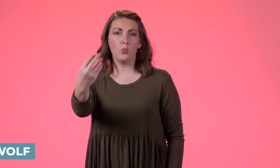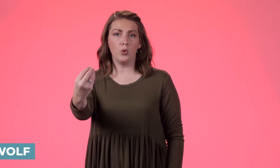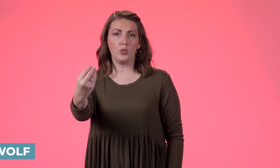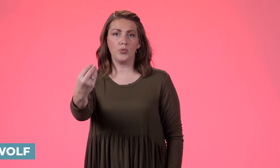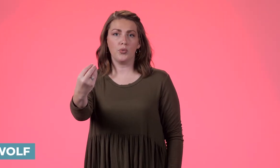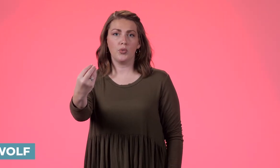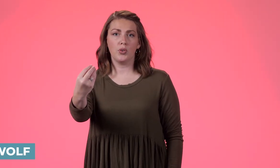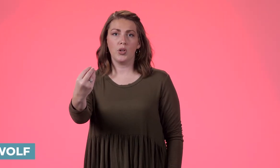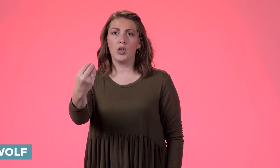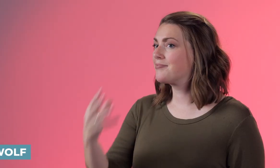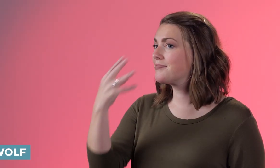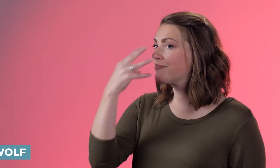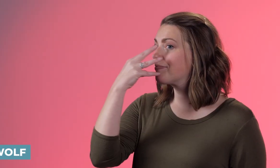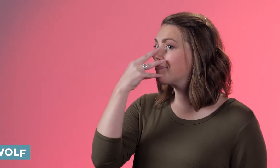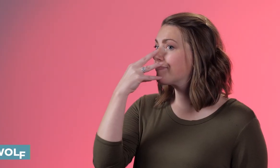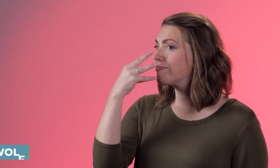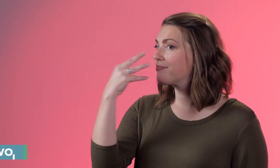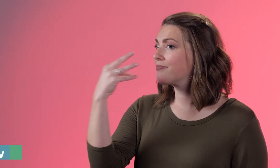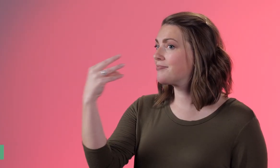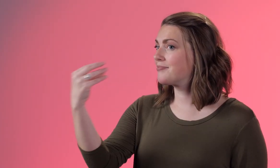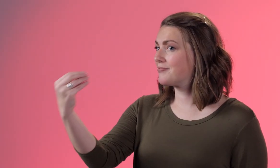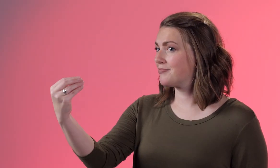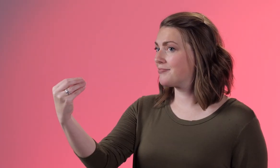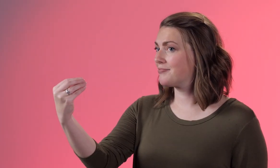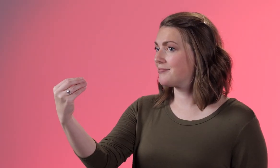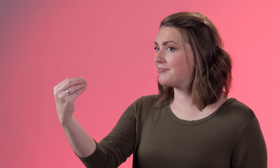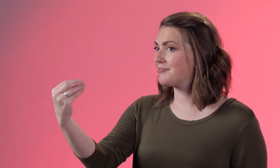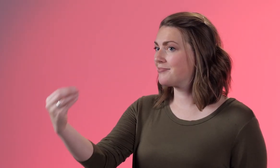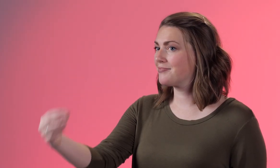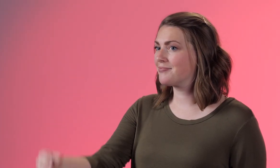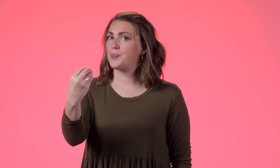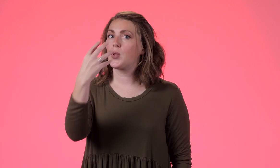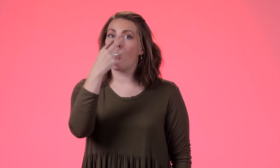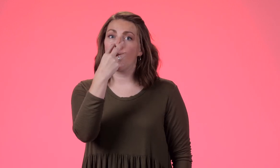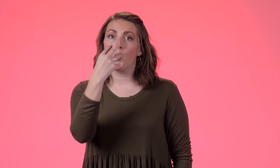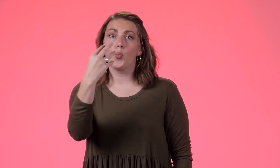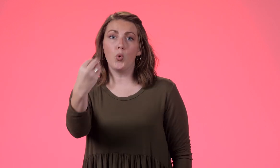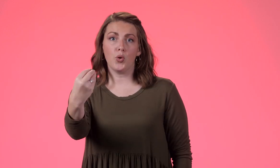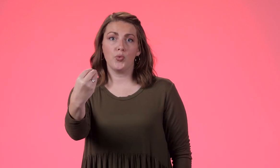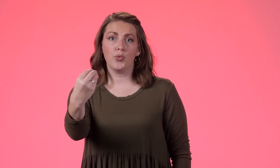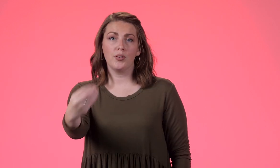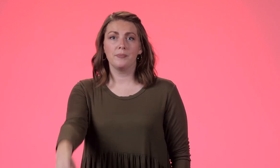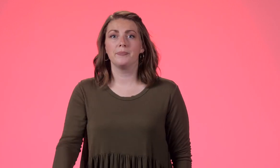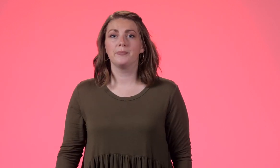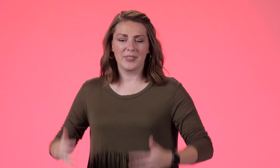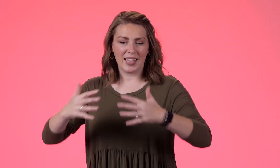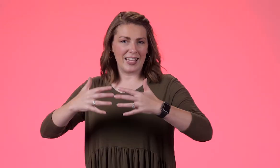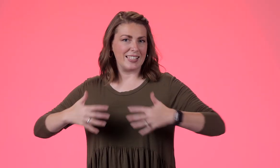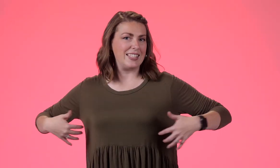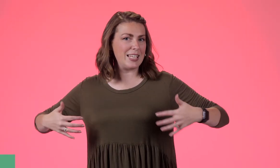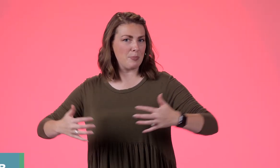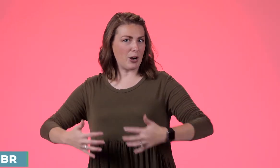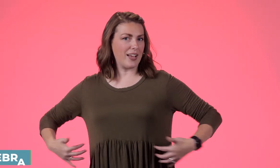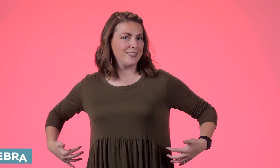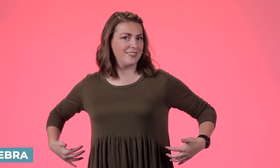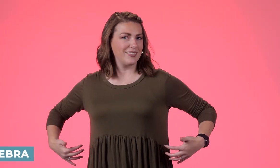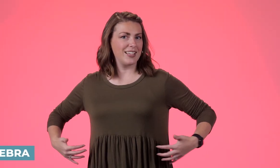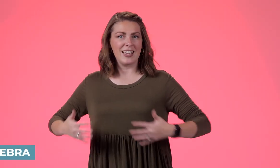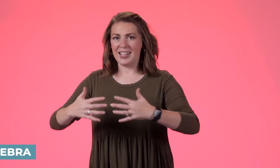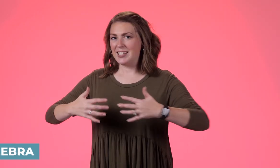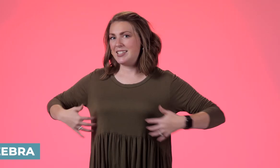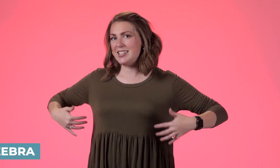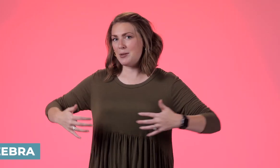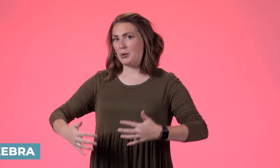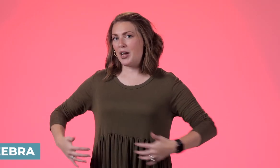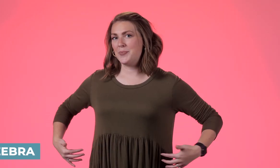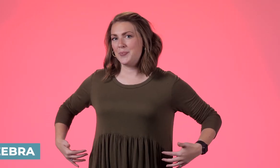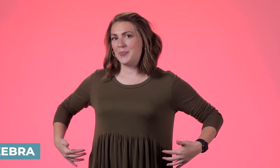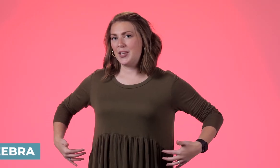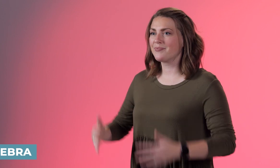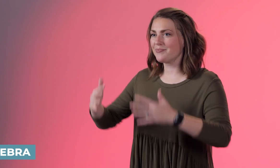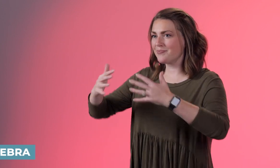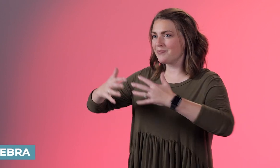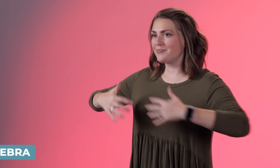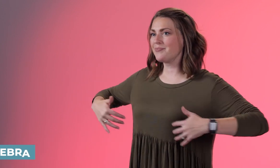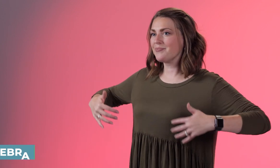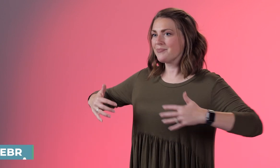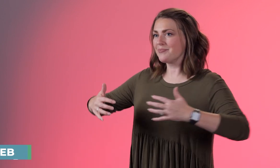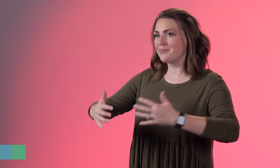wolf', you're making the shape of the wolf's nose 'wolf'. 'Zebra, zebra', you're making the stripes